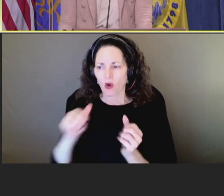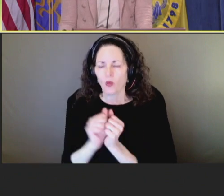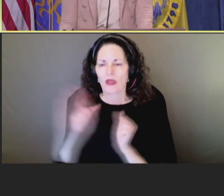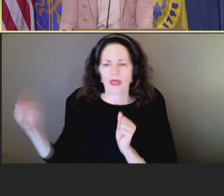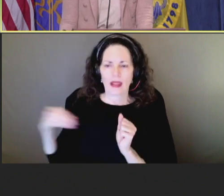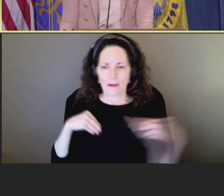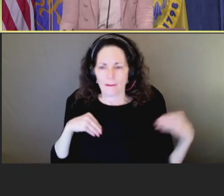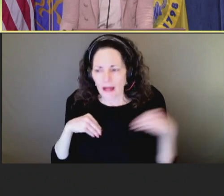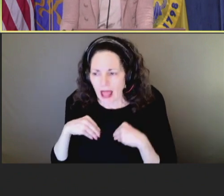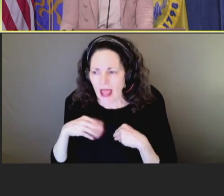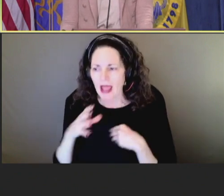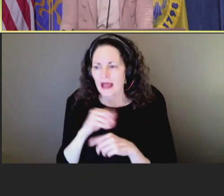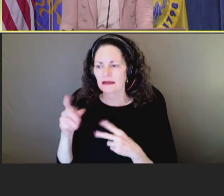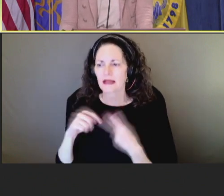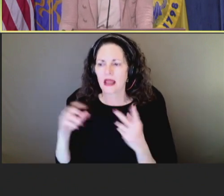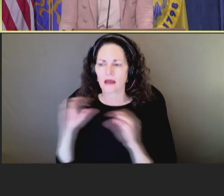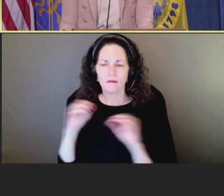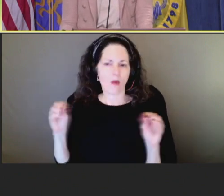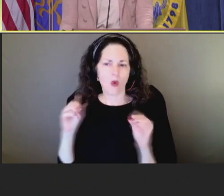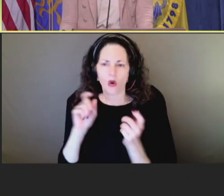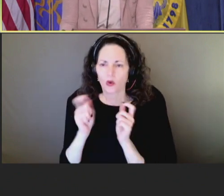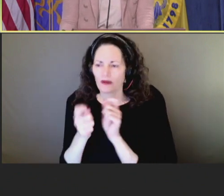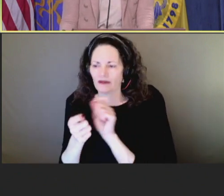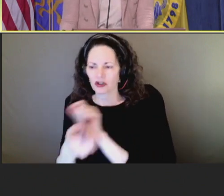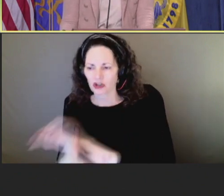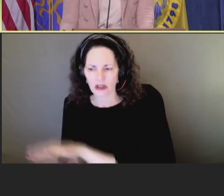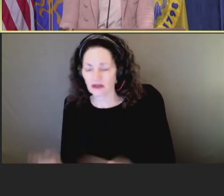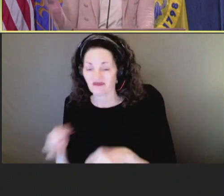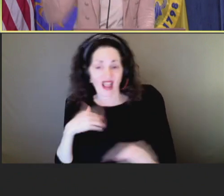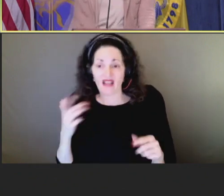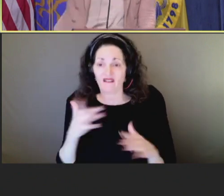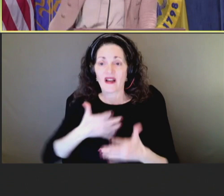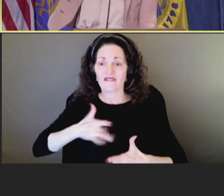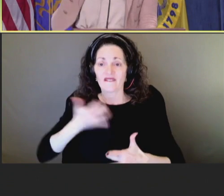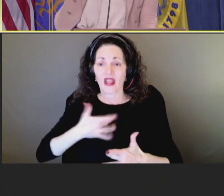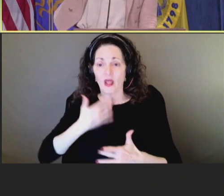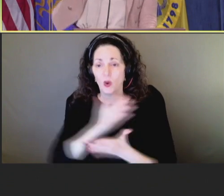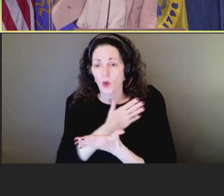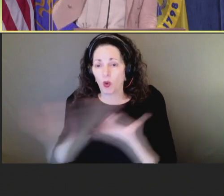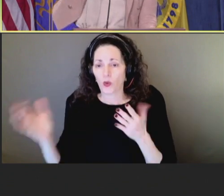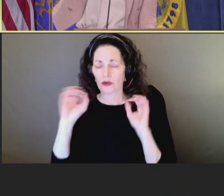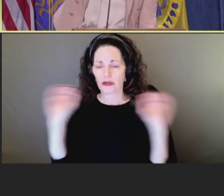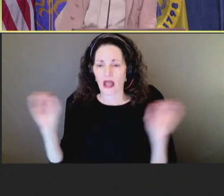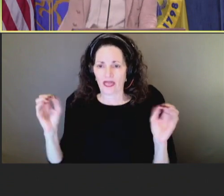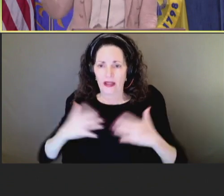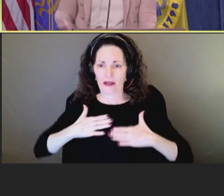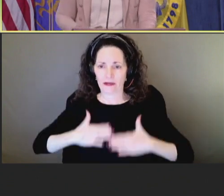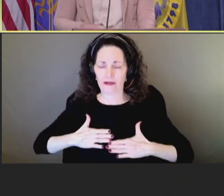feeling in my chest, abdomen, part of my lower leg. I have limited shoulder mobility. I have lung